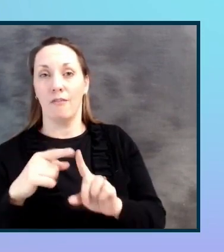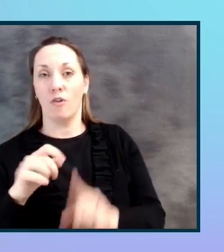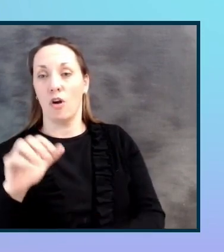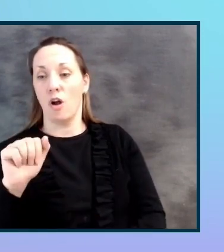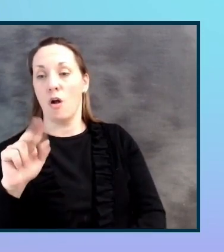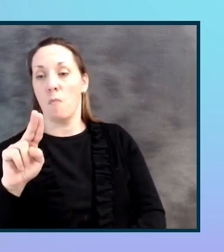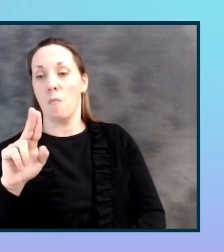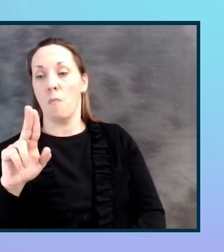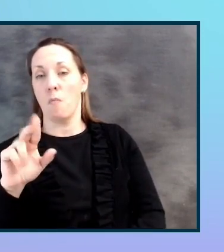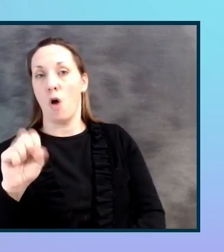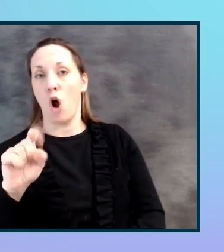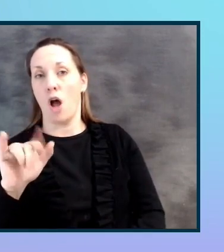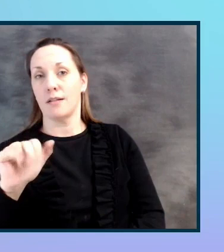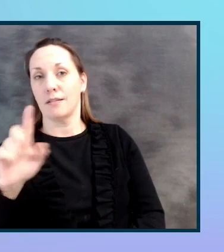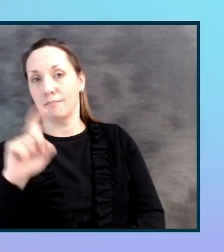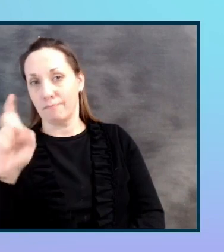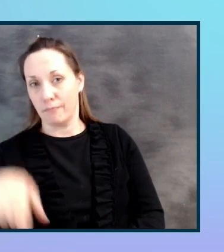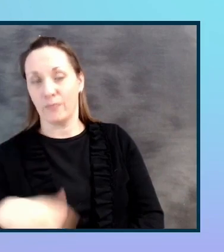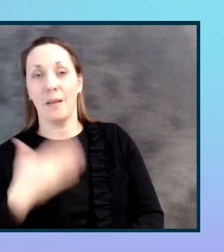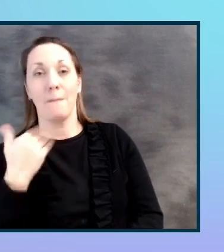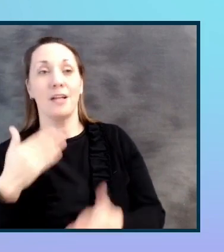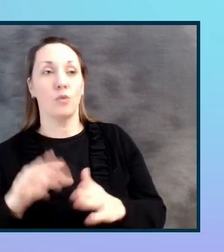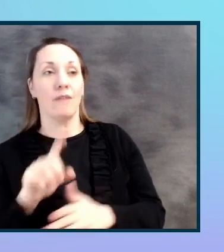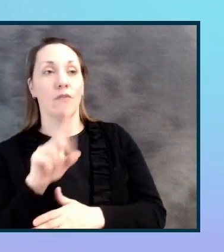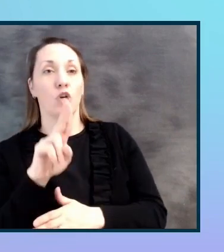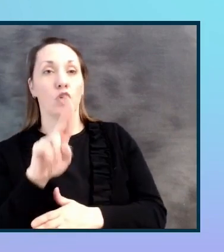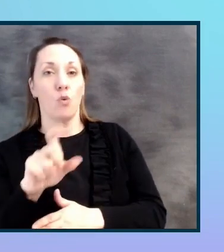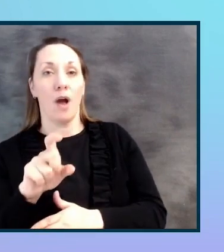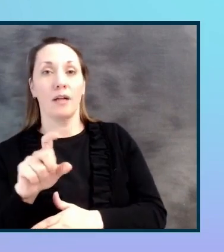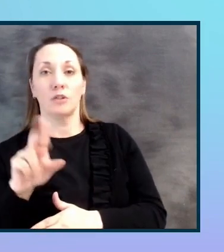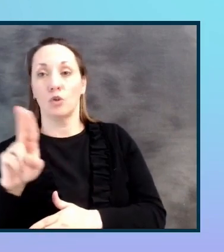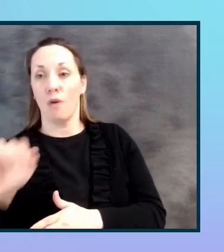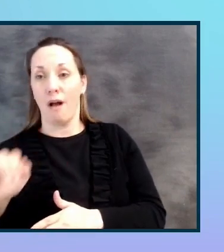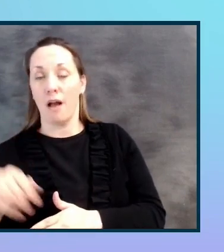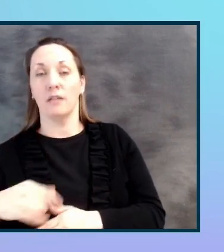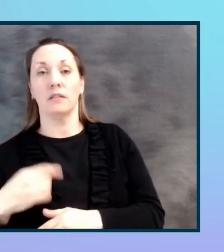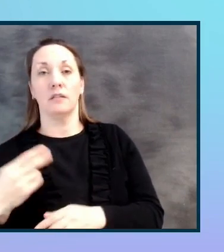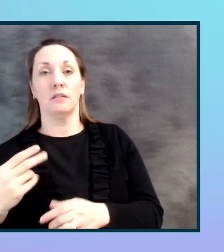Best way for UX, UI designers to annotate for developers?